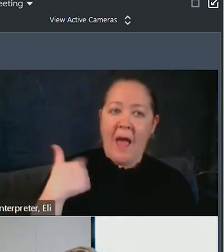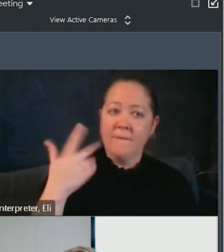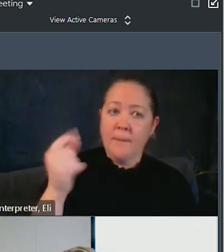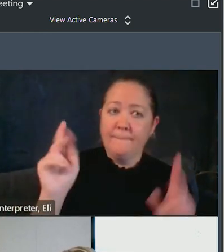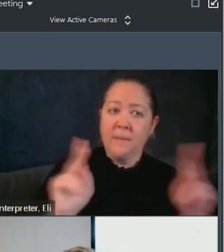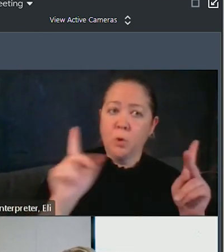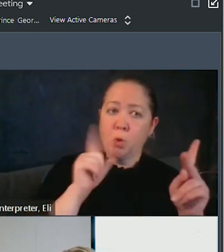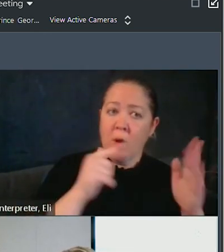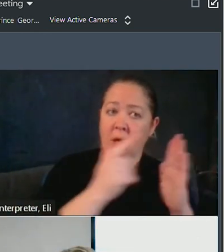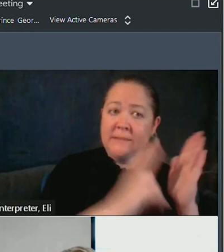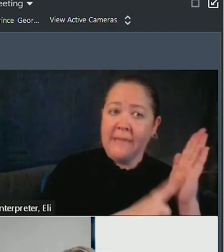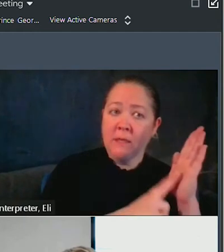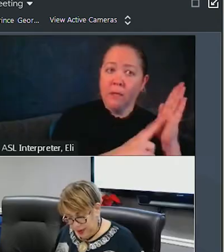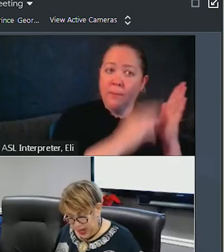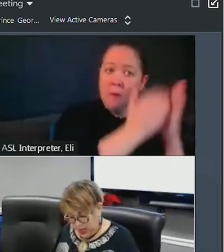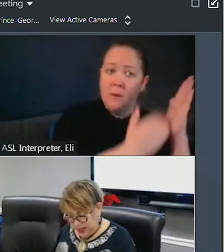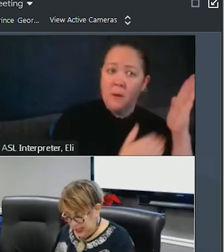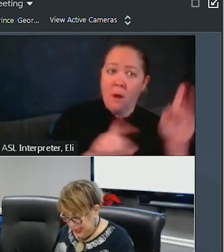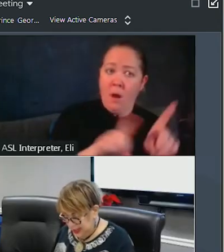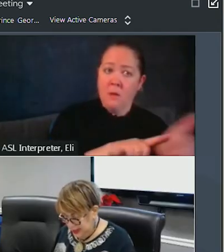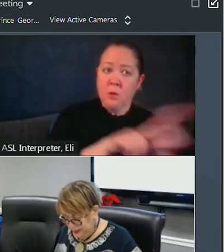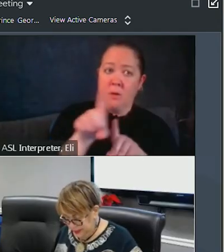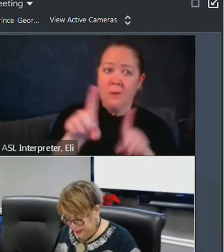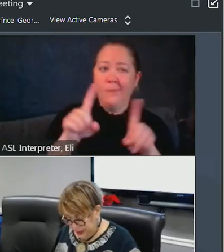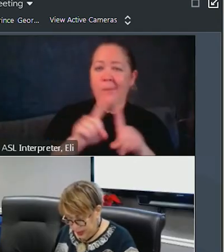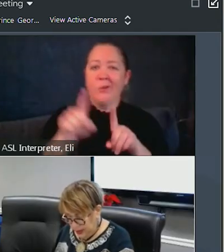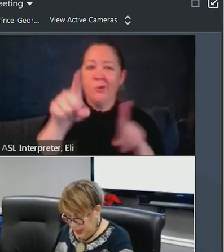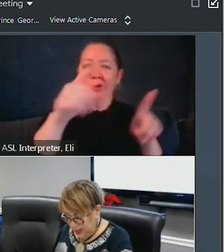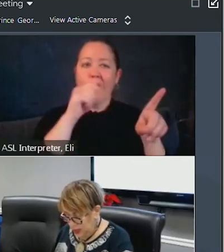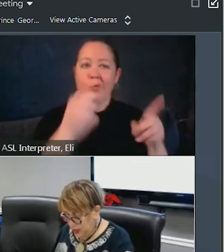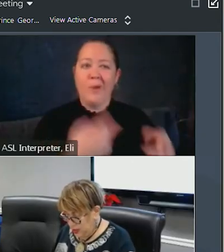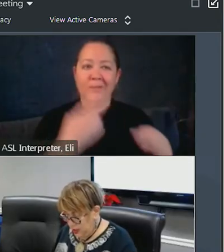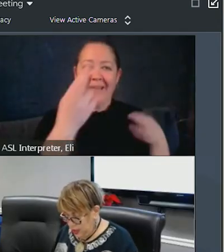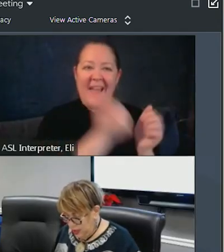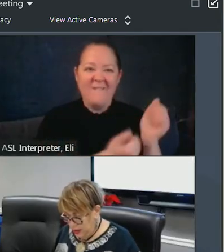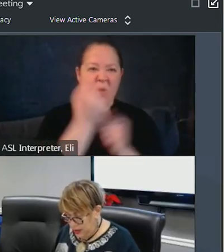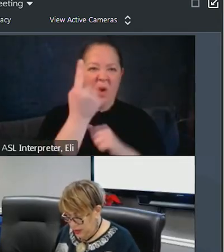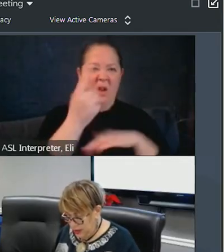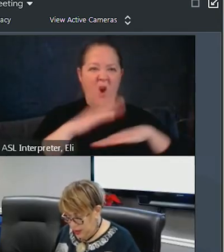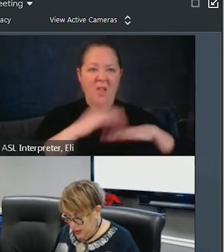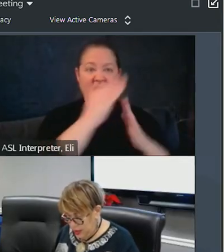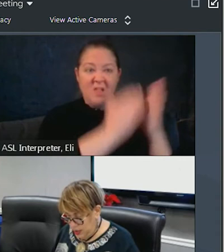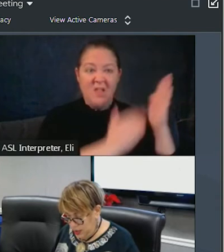but you don't represent everybody on this list. Yeah, it's a correct statement. I represent just a few.